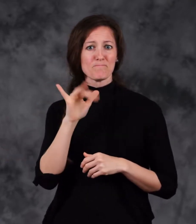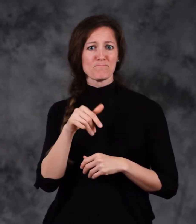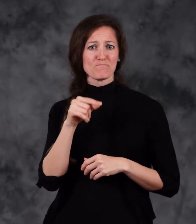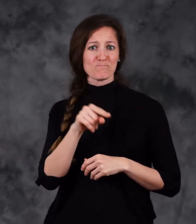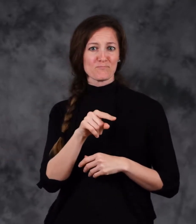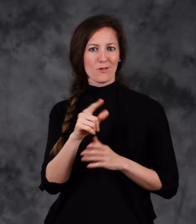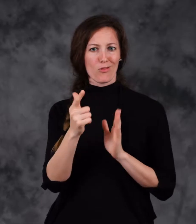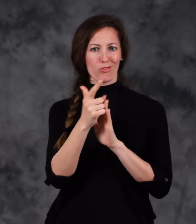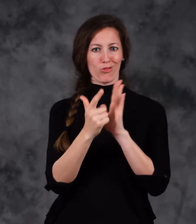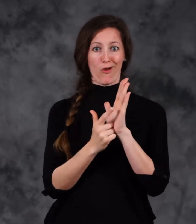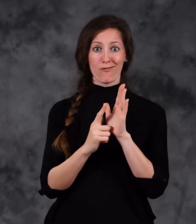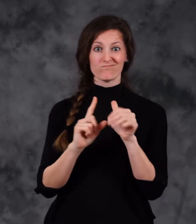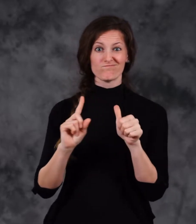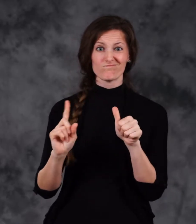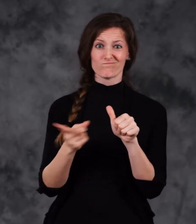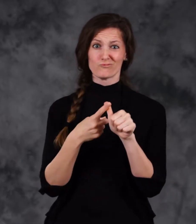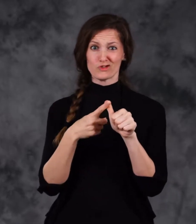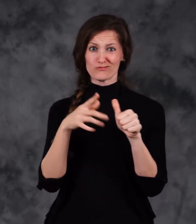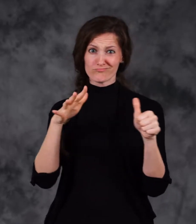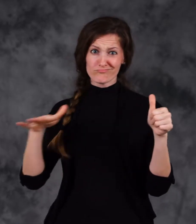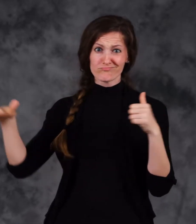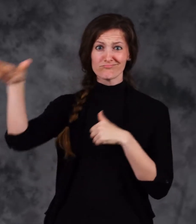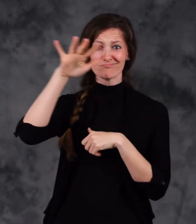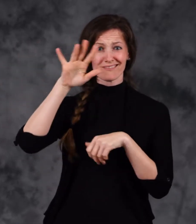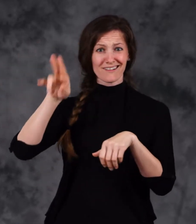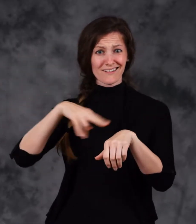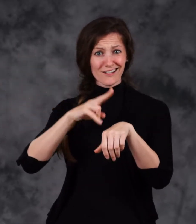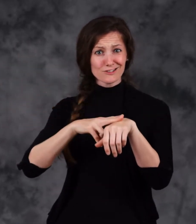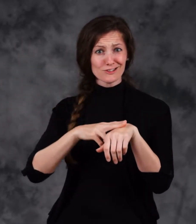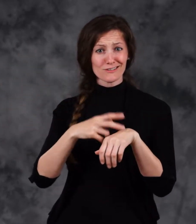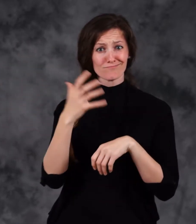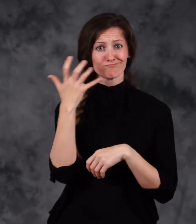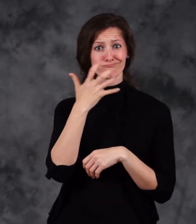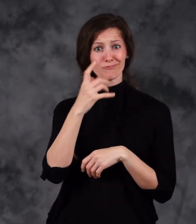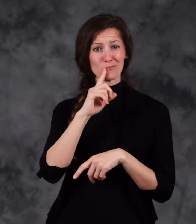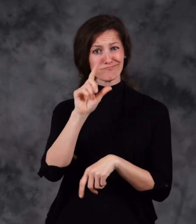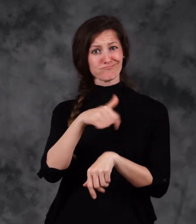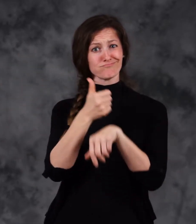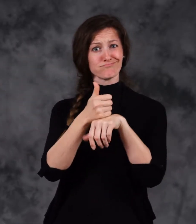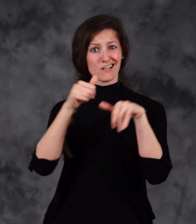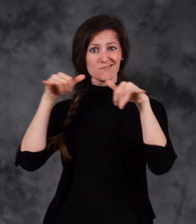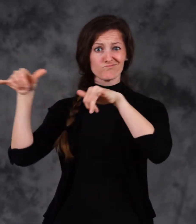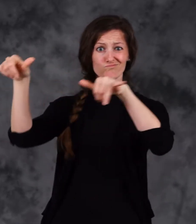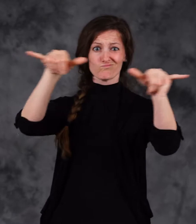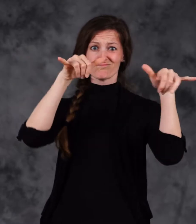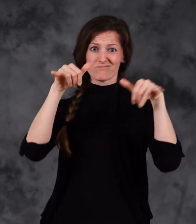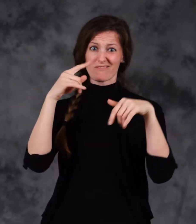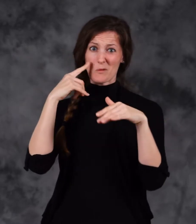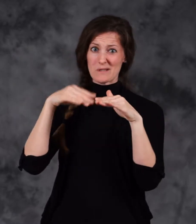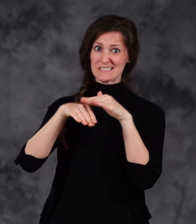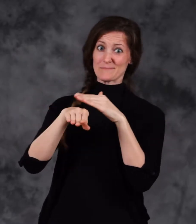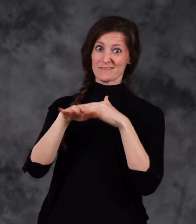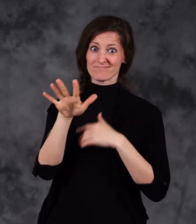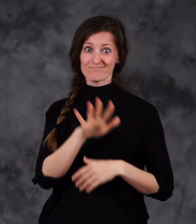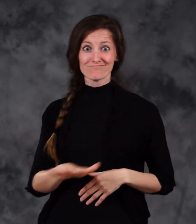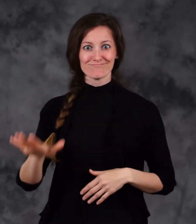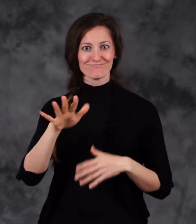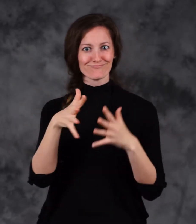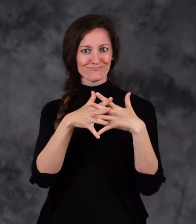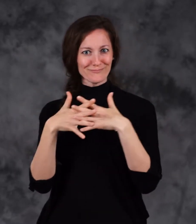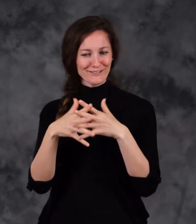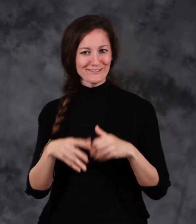This new law is the first in the nation and sets a new national standard for accessibility.